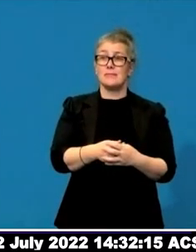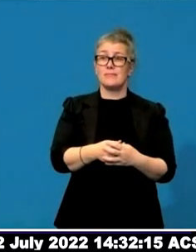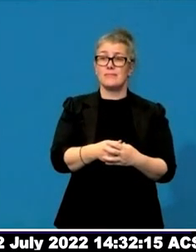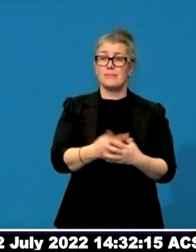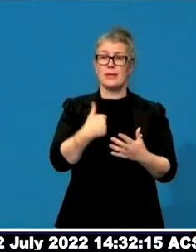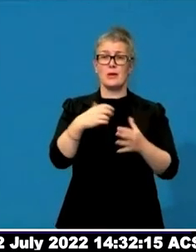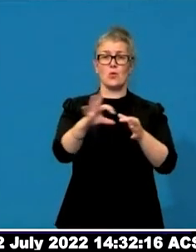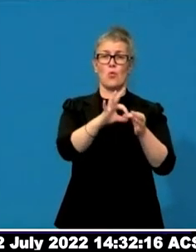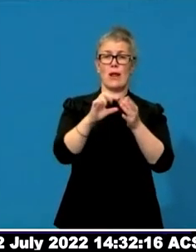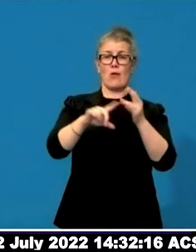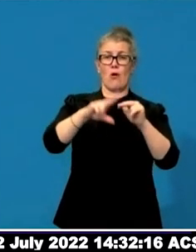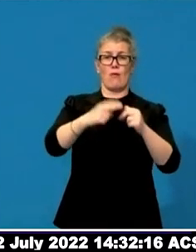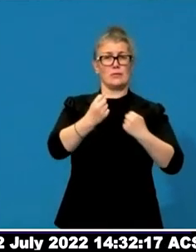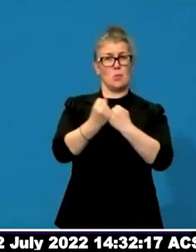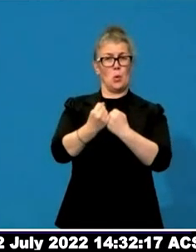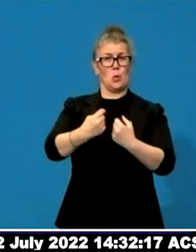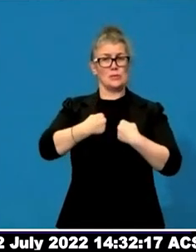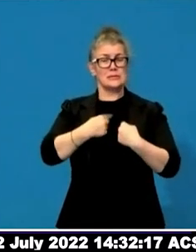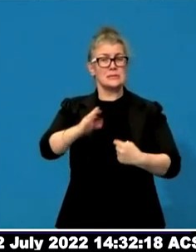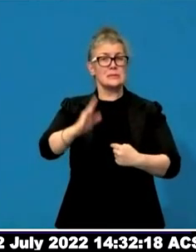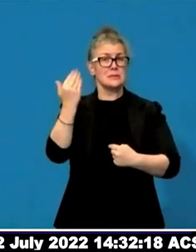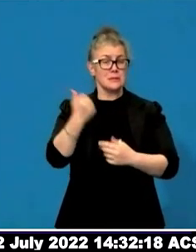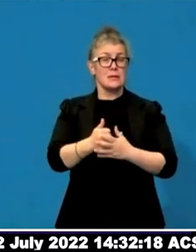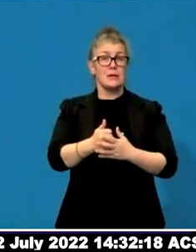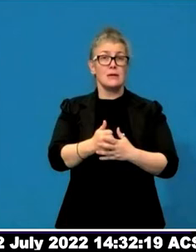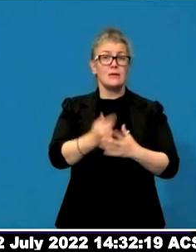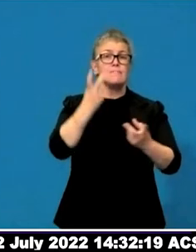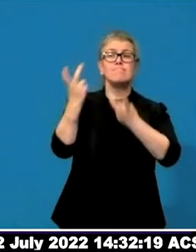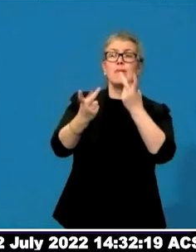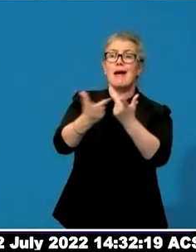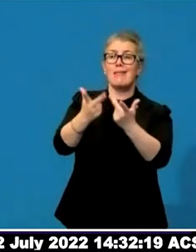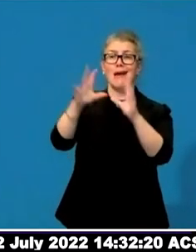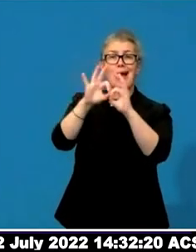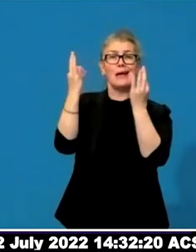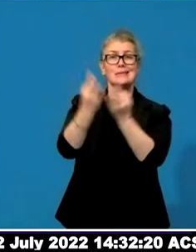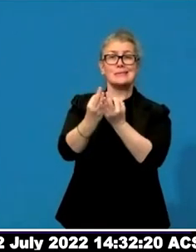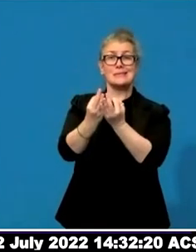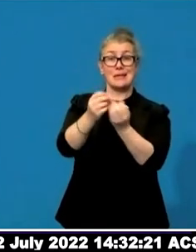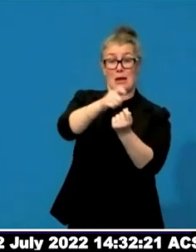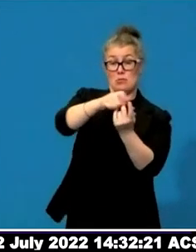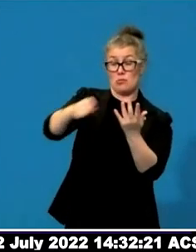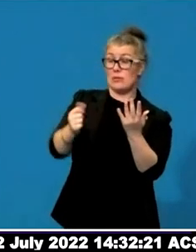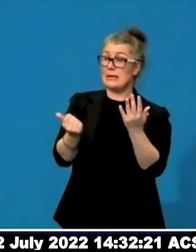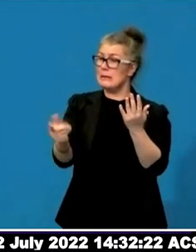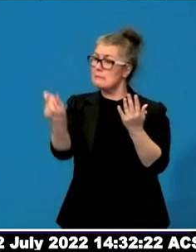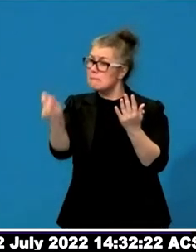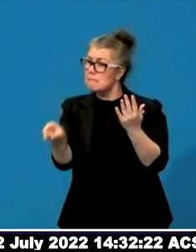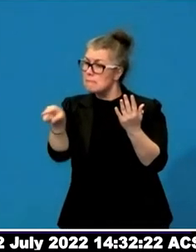we would find other agencies and give individuals choices around which agencies they would like to go with